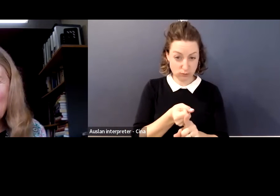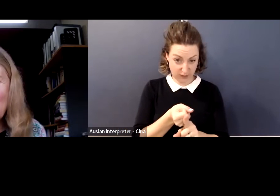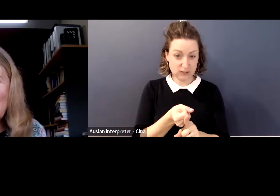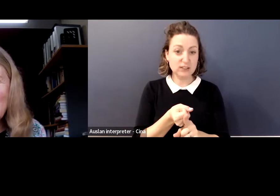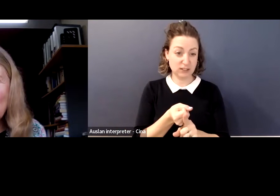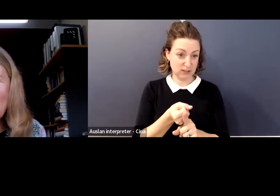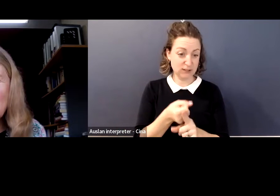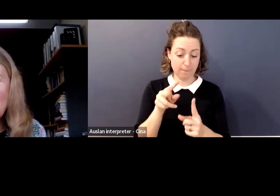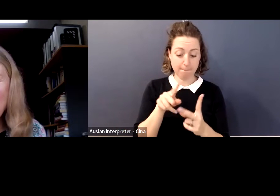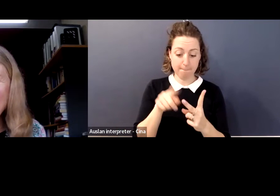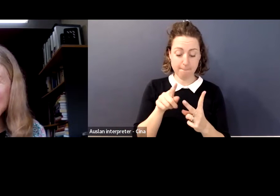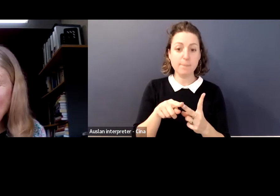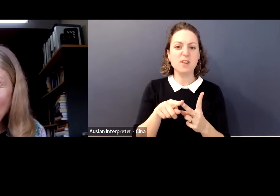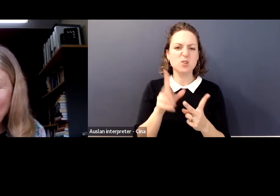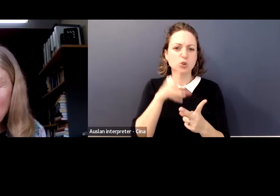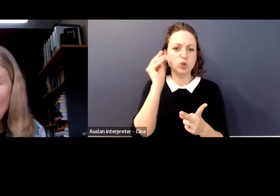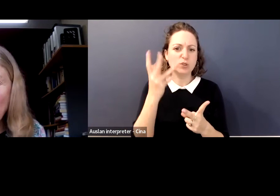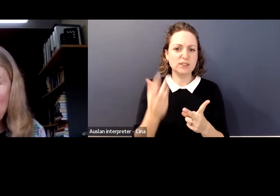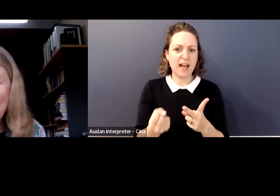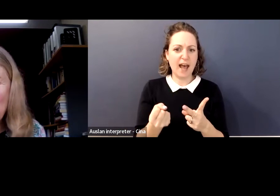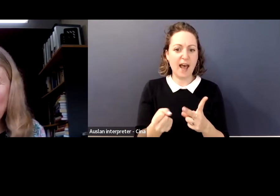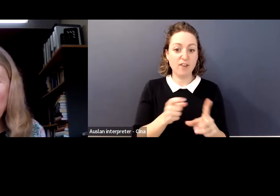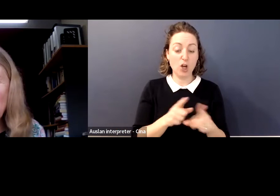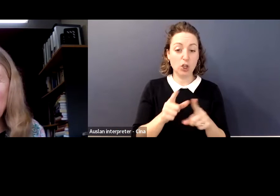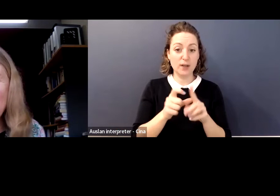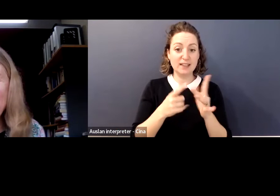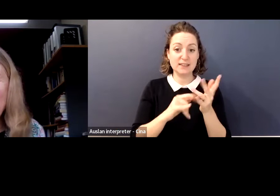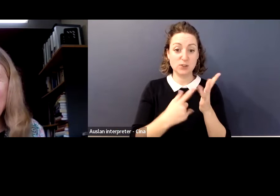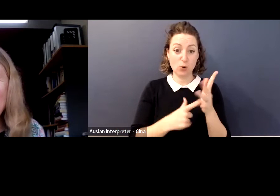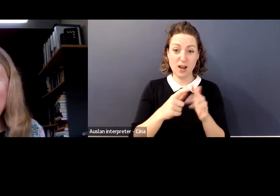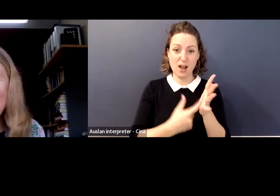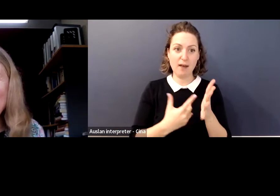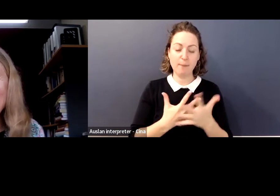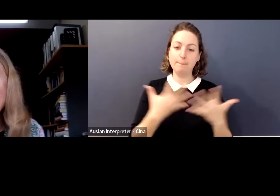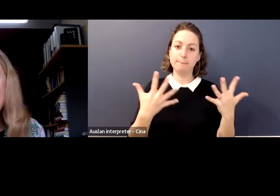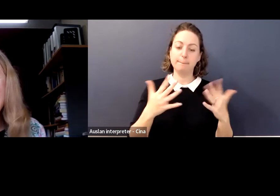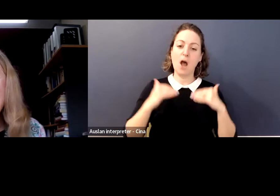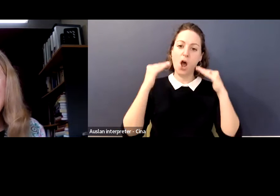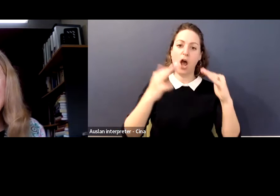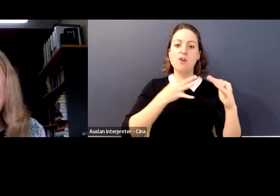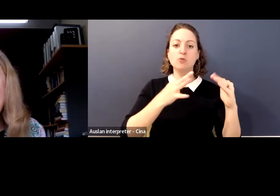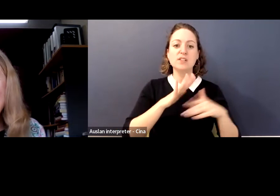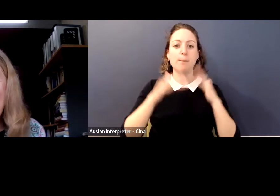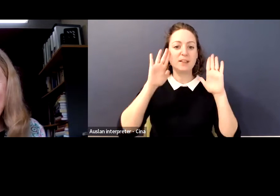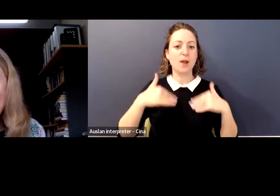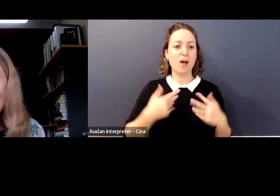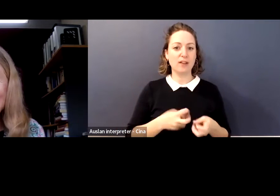with learning disorders are at greater risk of mental health issues and challenges, which